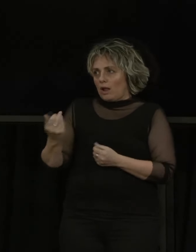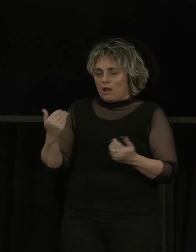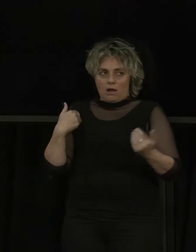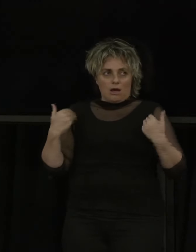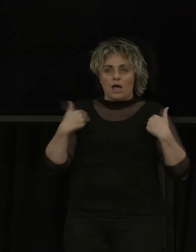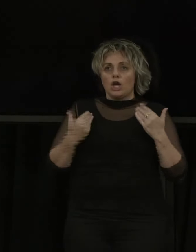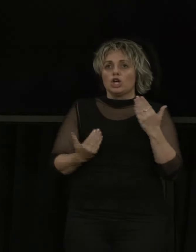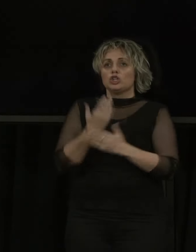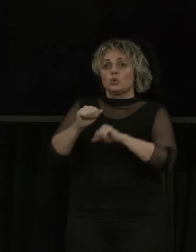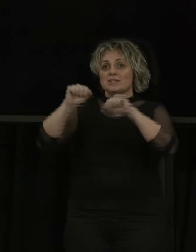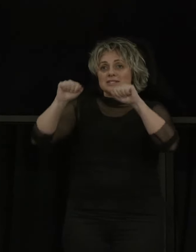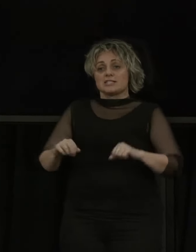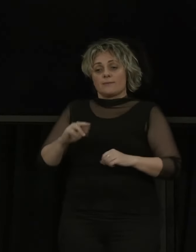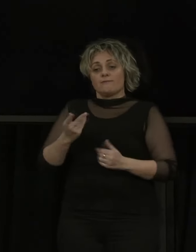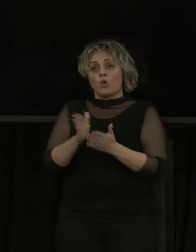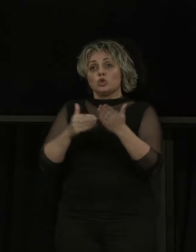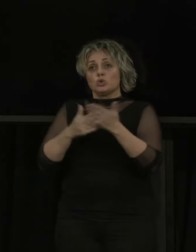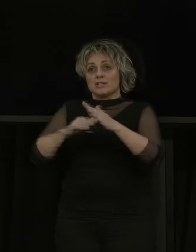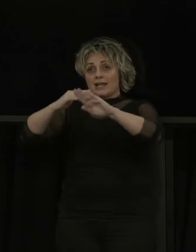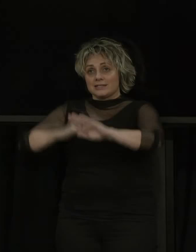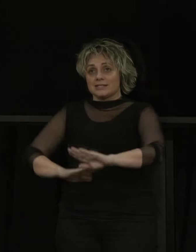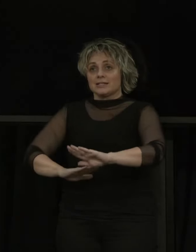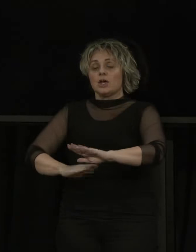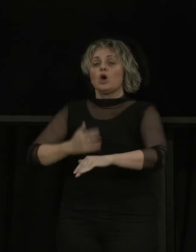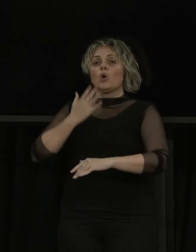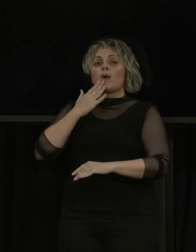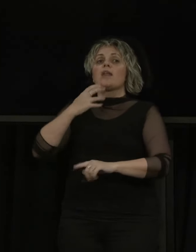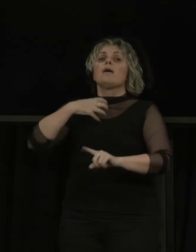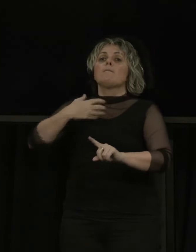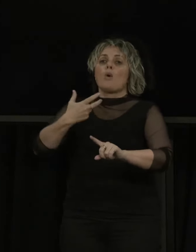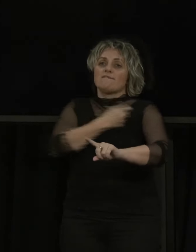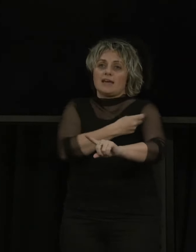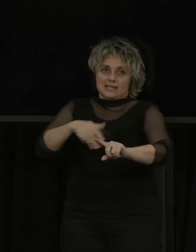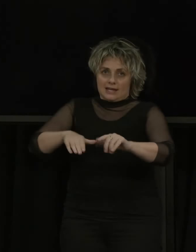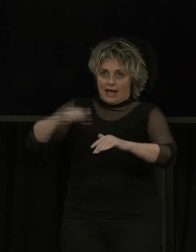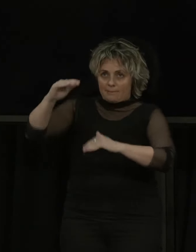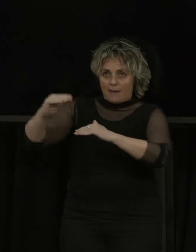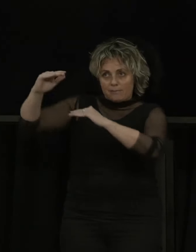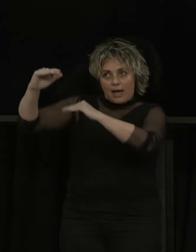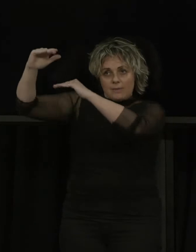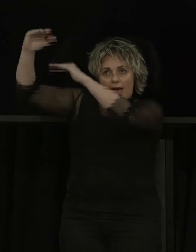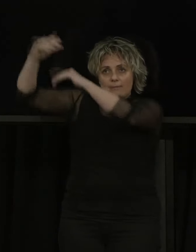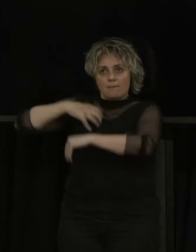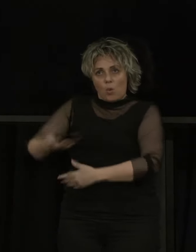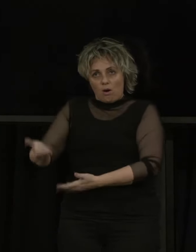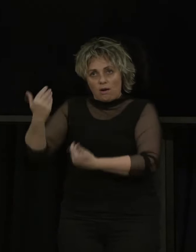ministers and agencies are currently undertaking and reform the basis of a new framework for us to use as a